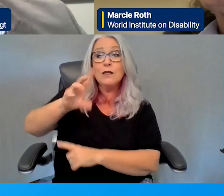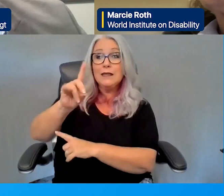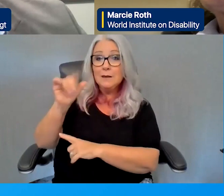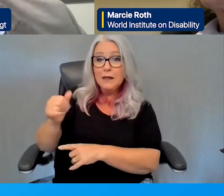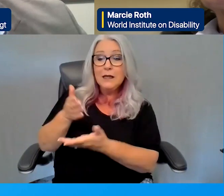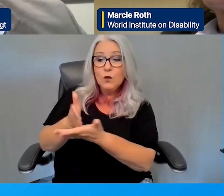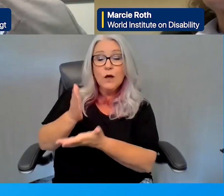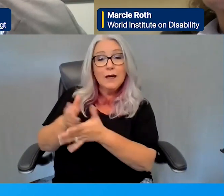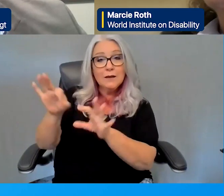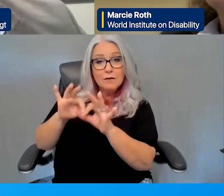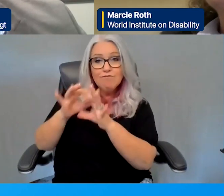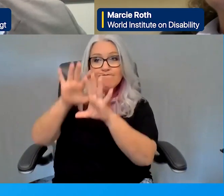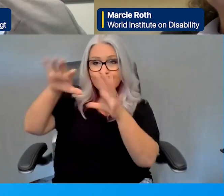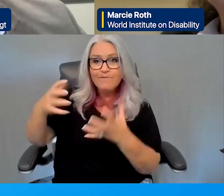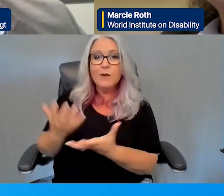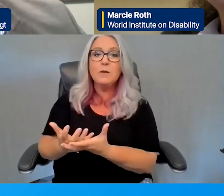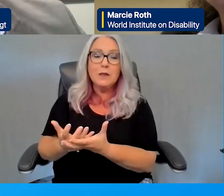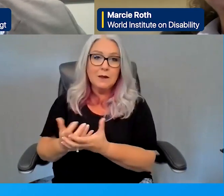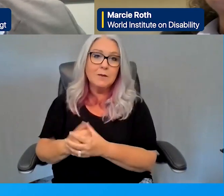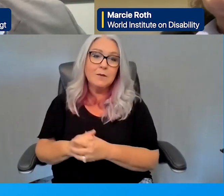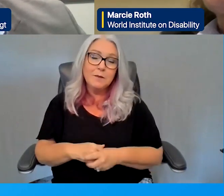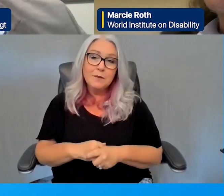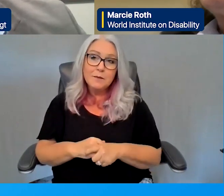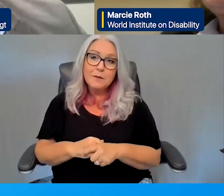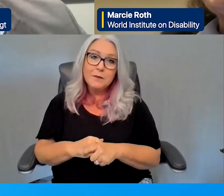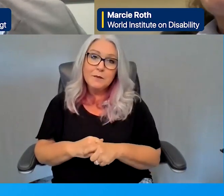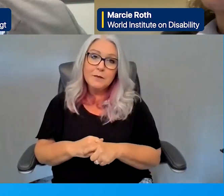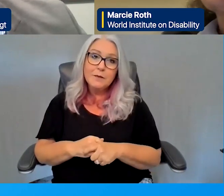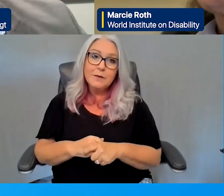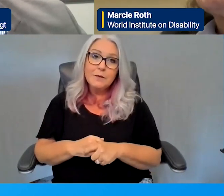rights family. To join together